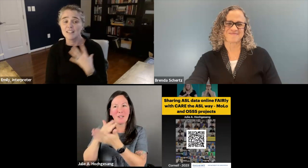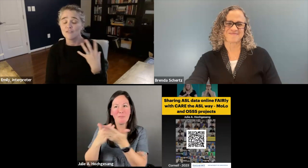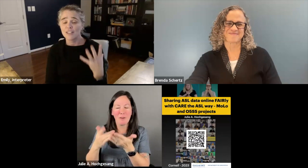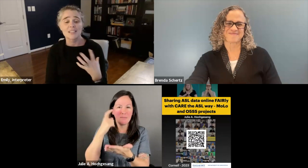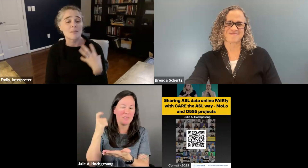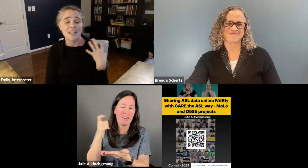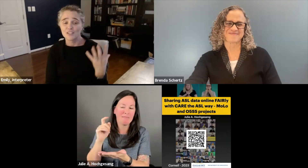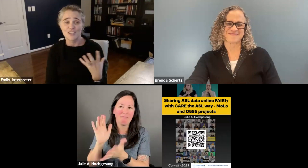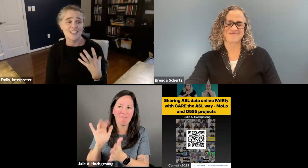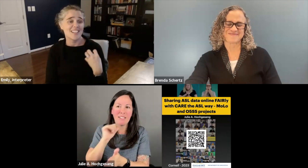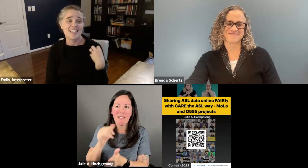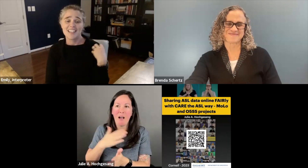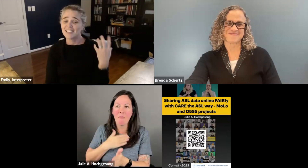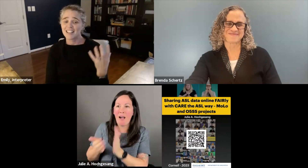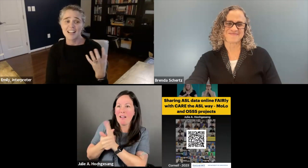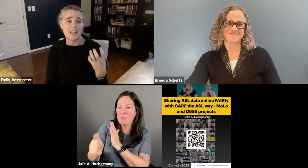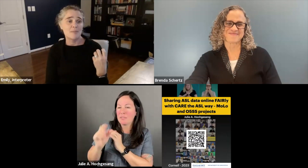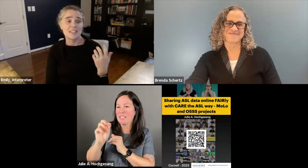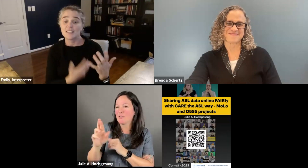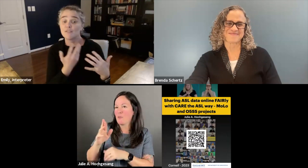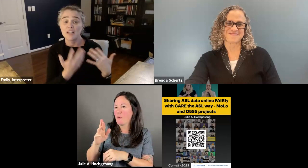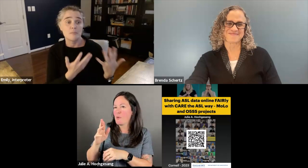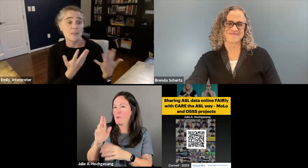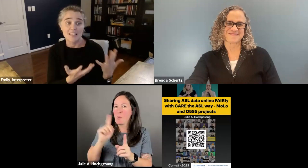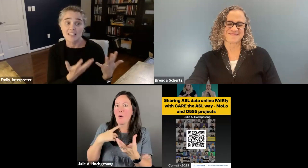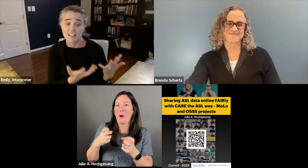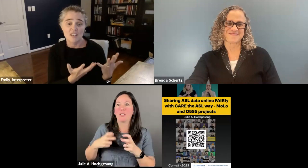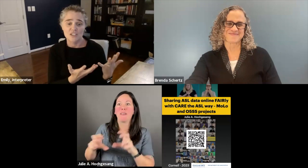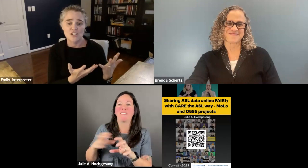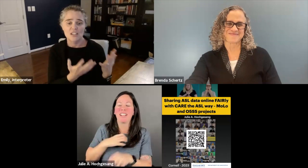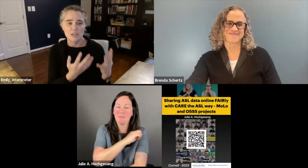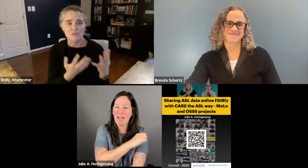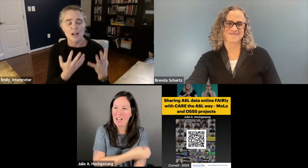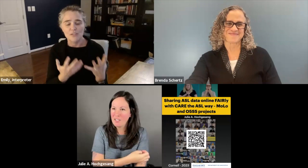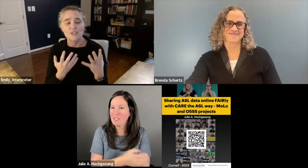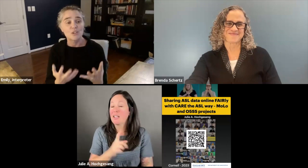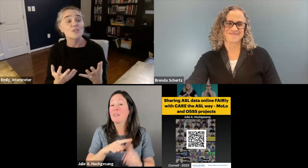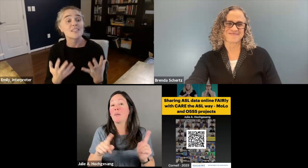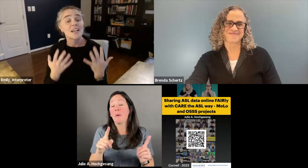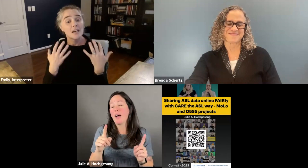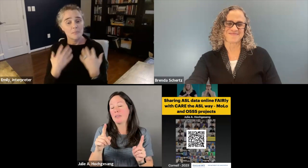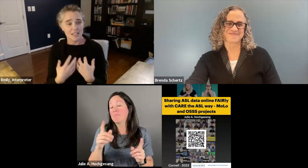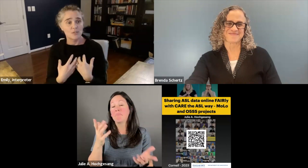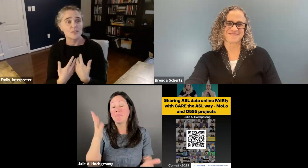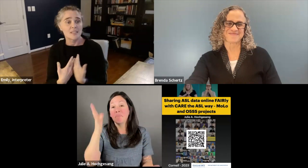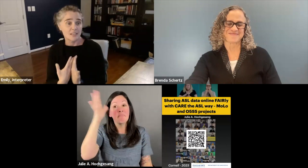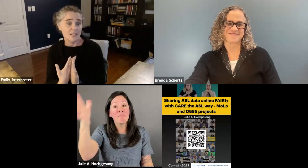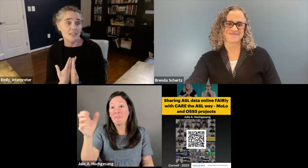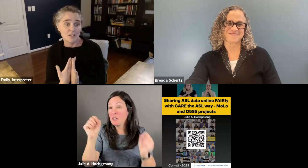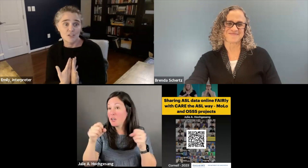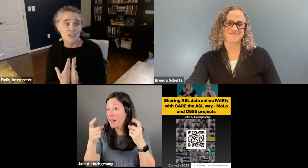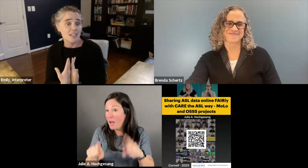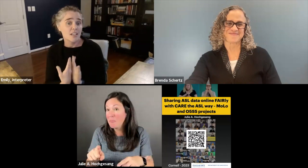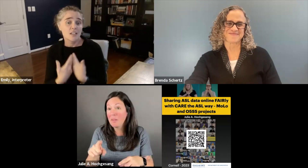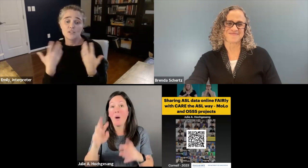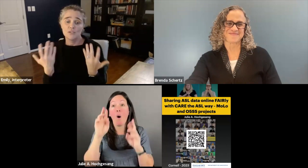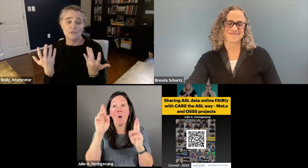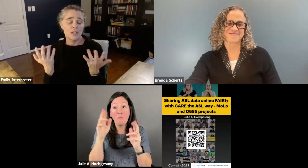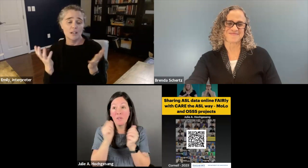invest my energy and time into developing that technology I'd much rather use my own skills and energy to